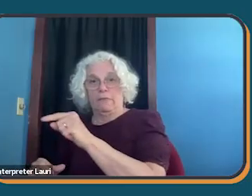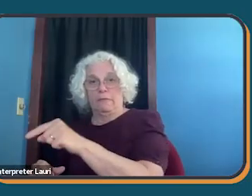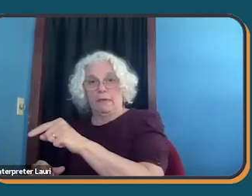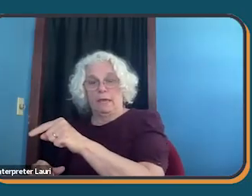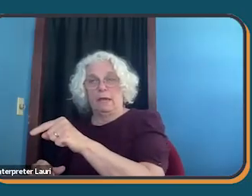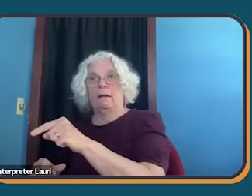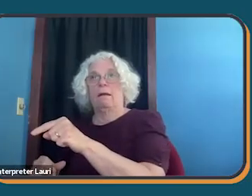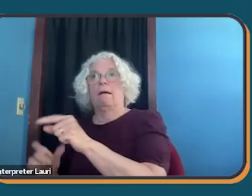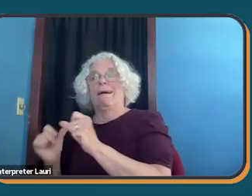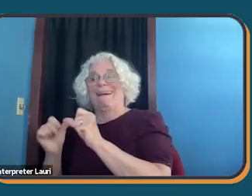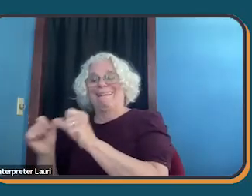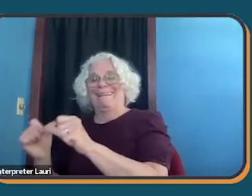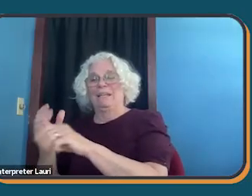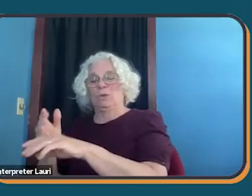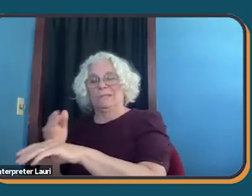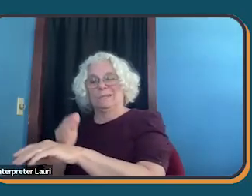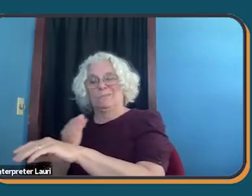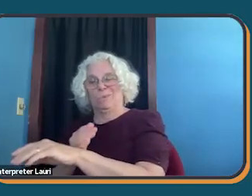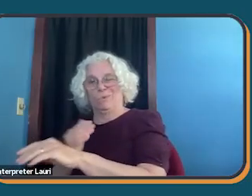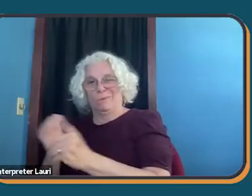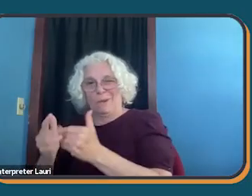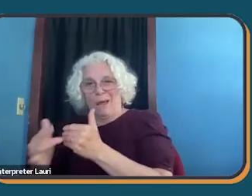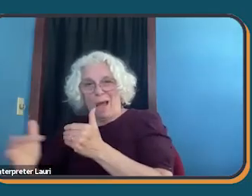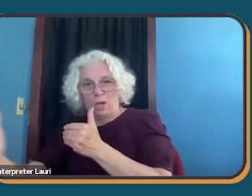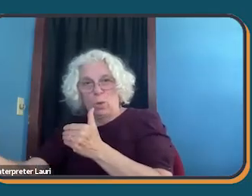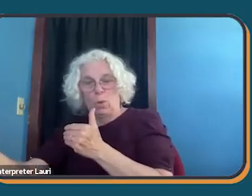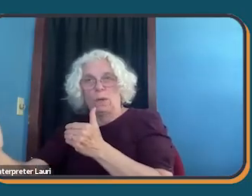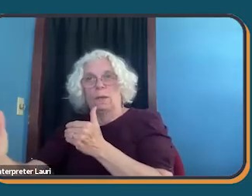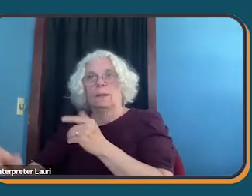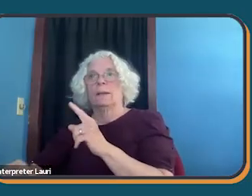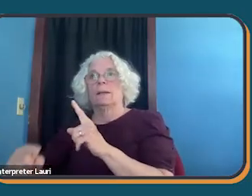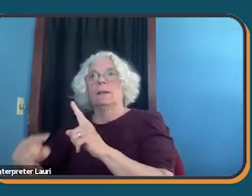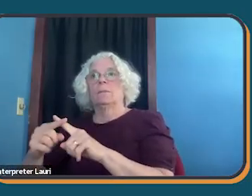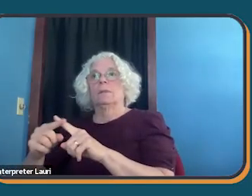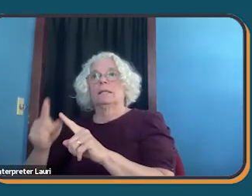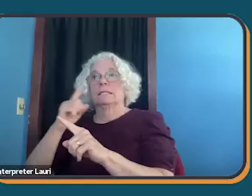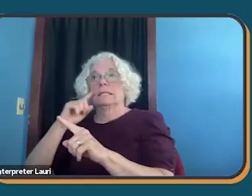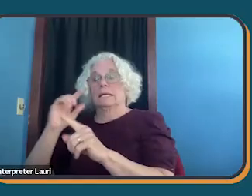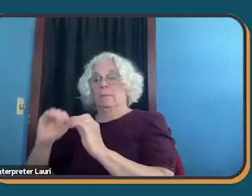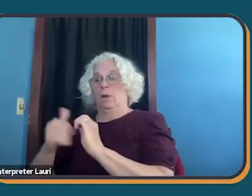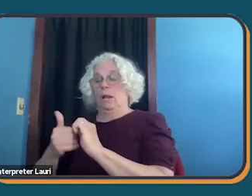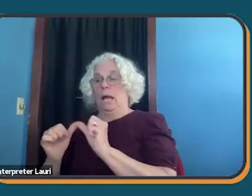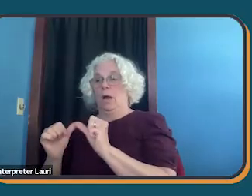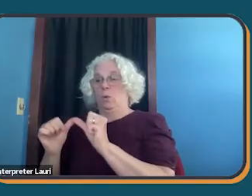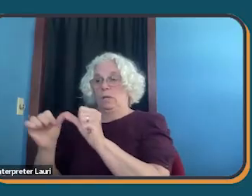establish continuous improvement processes, and just plan for long-term stability.